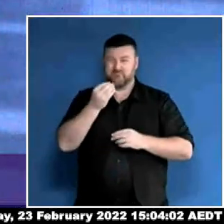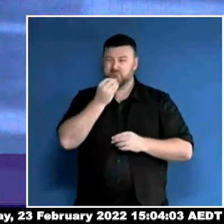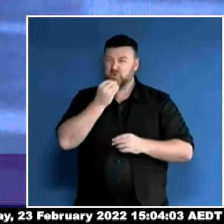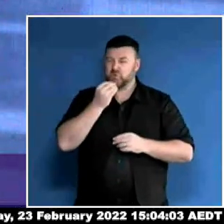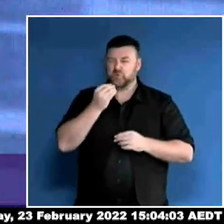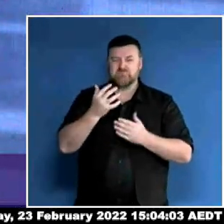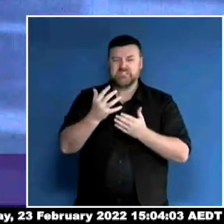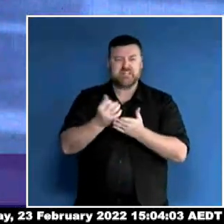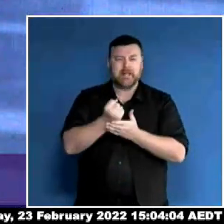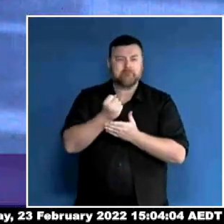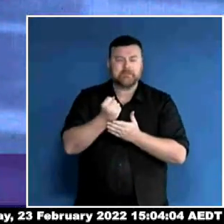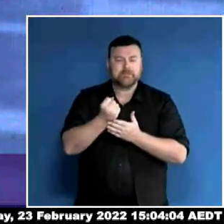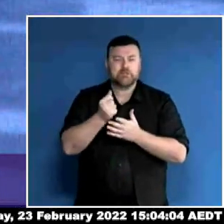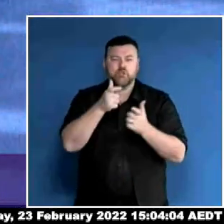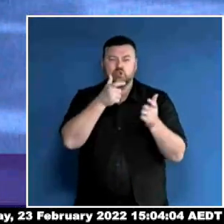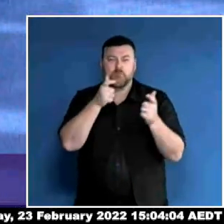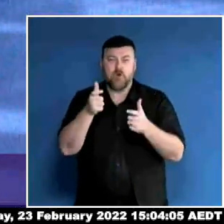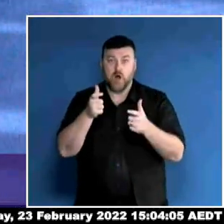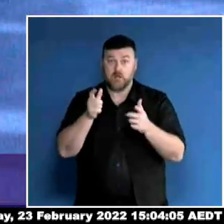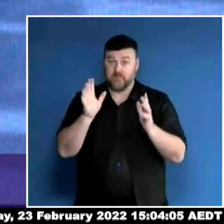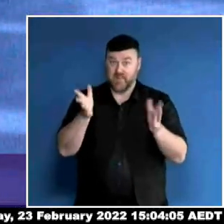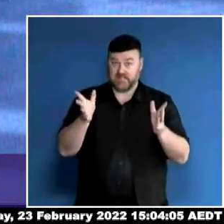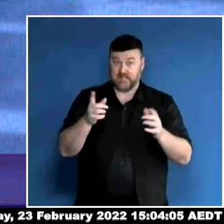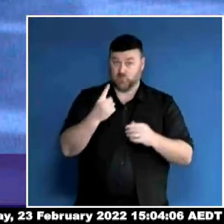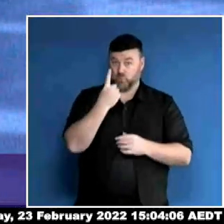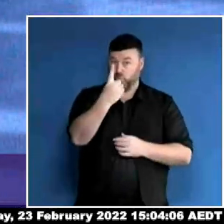What other - did you do any other training at all when you were there?